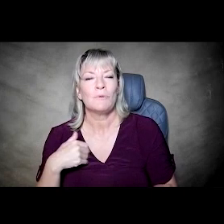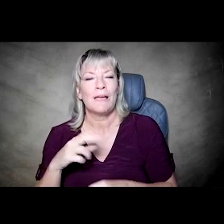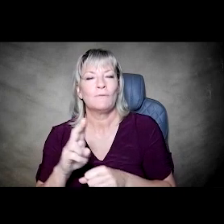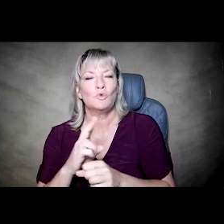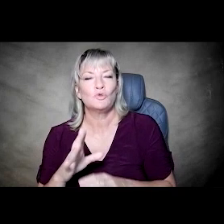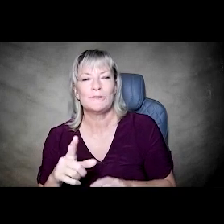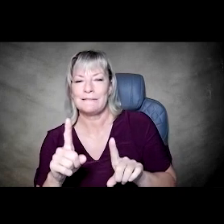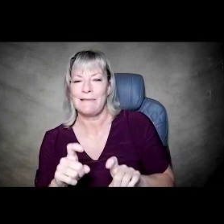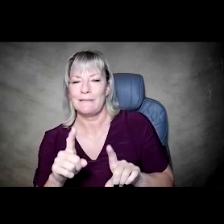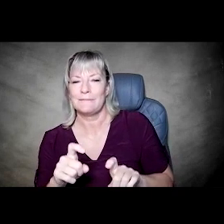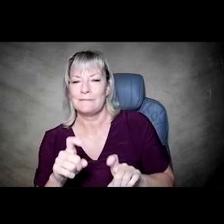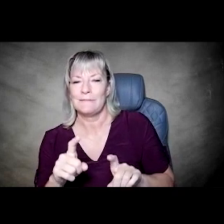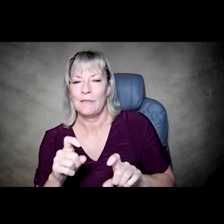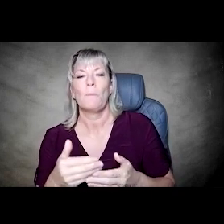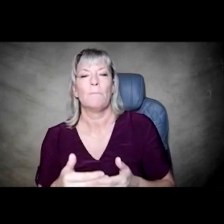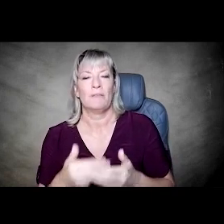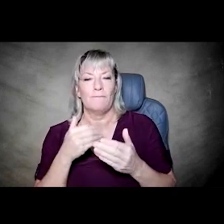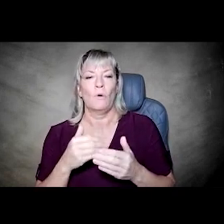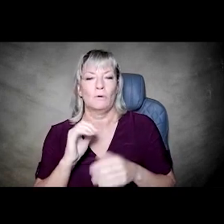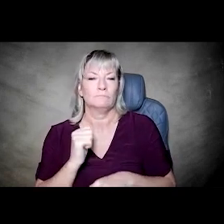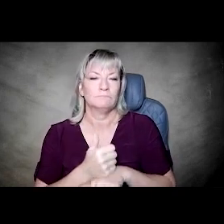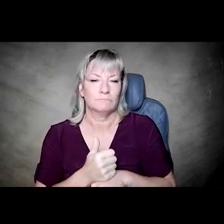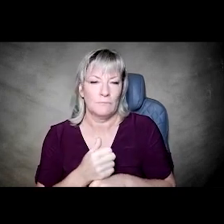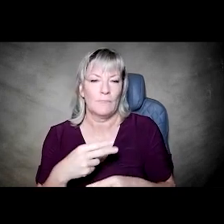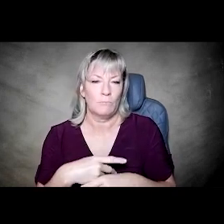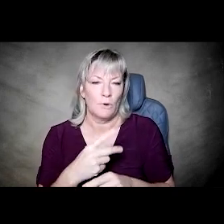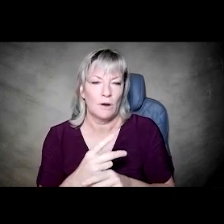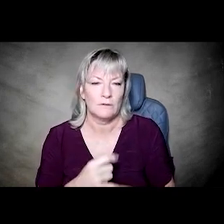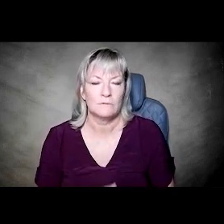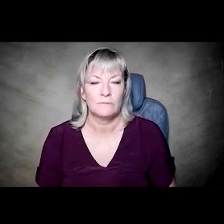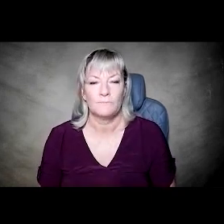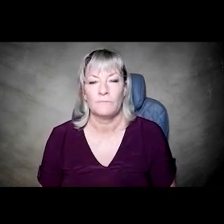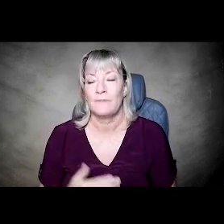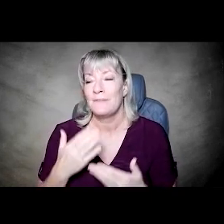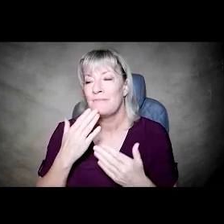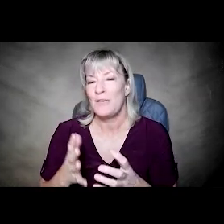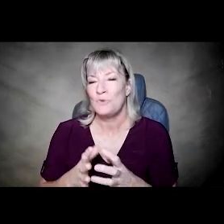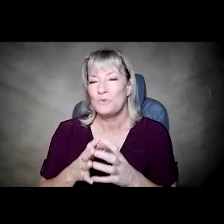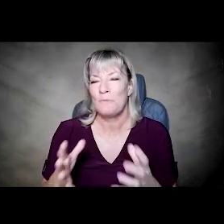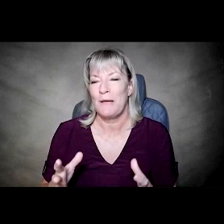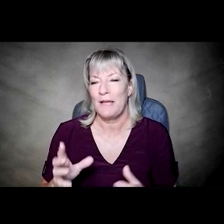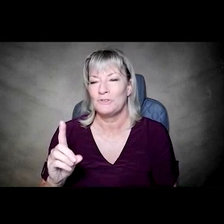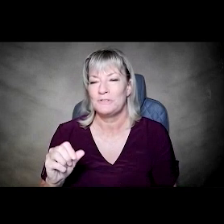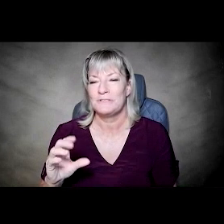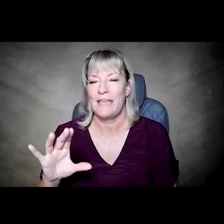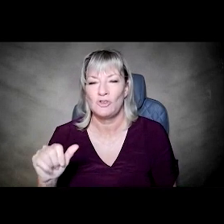test out the product before implementation. [Rachel] Thank you so much to Dacia for meeting